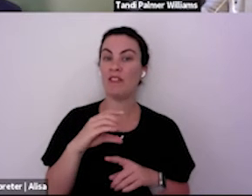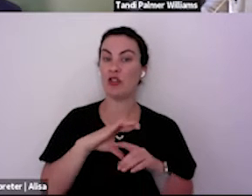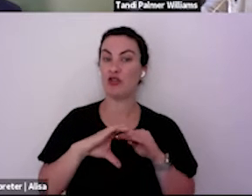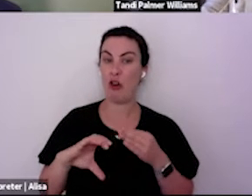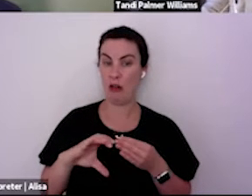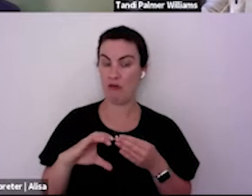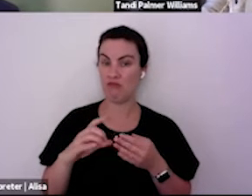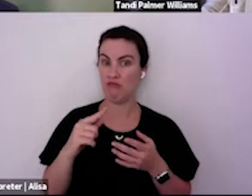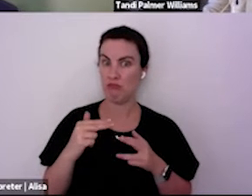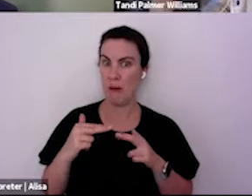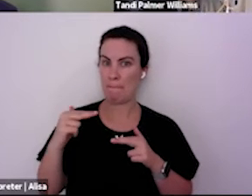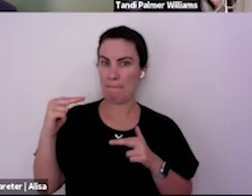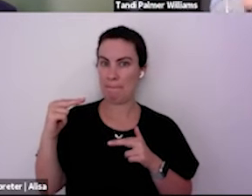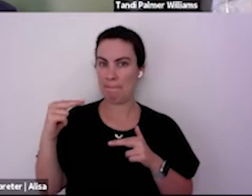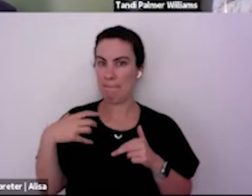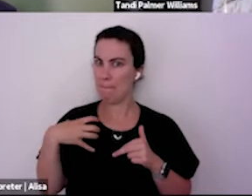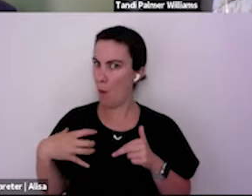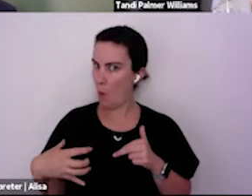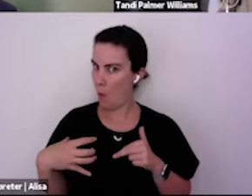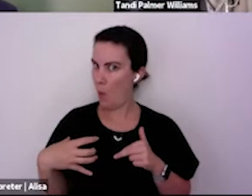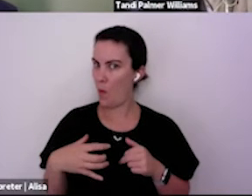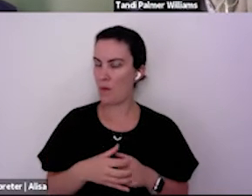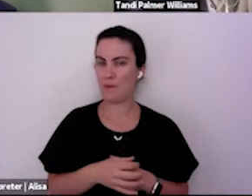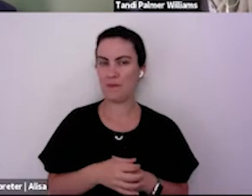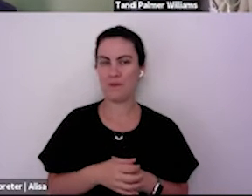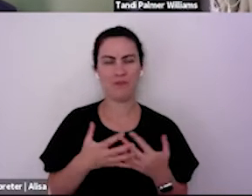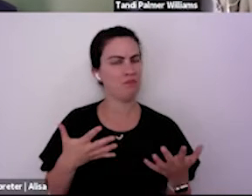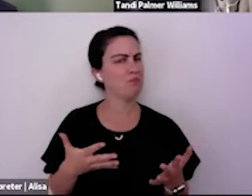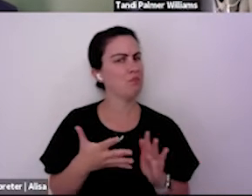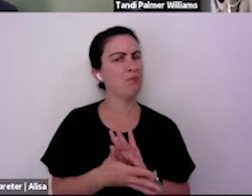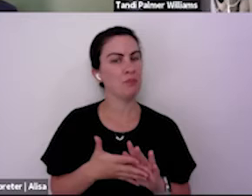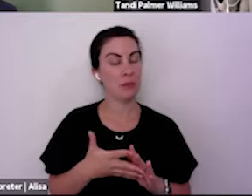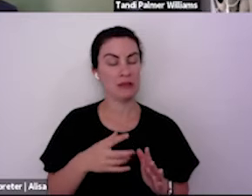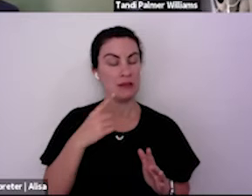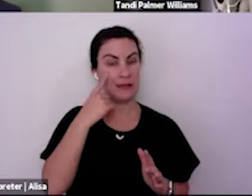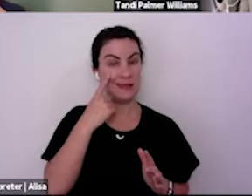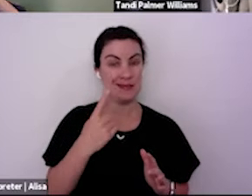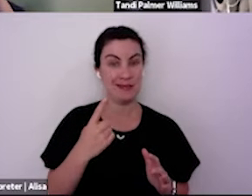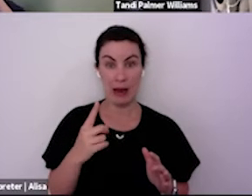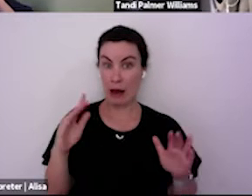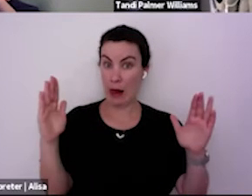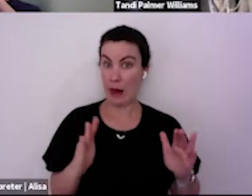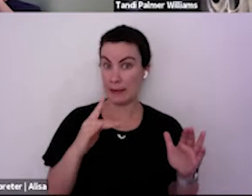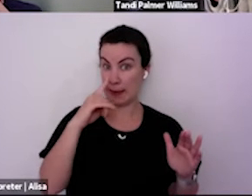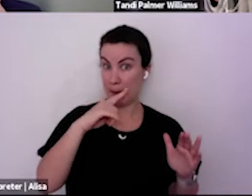So, interestingly it seems like although we are seeing a slight shrinkage in the size